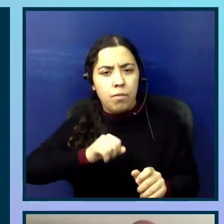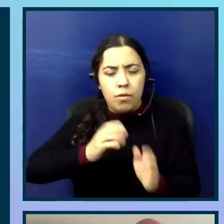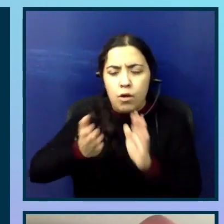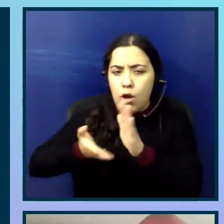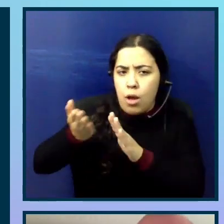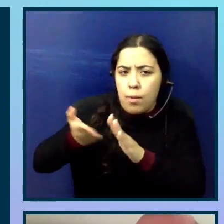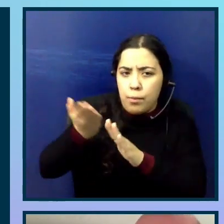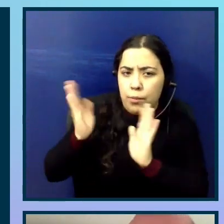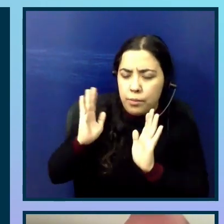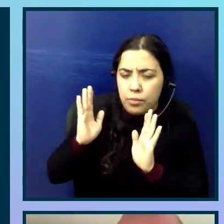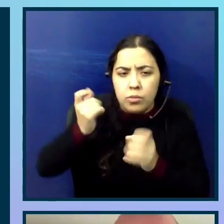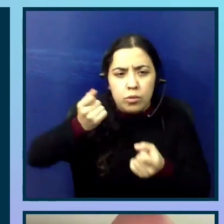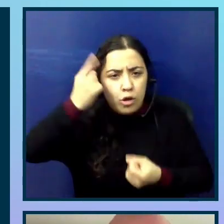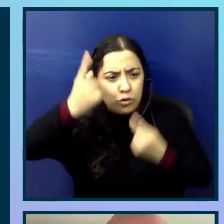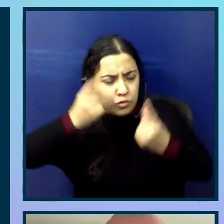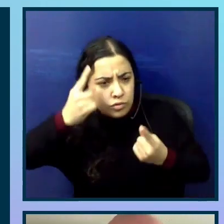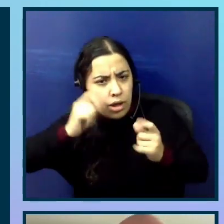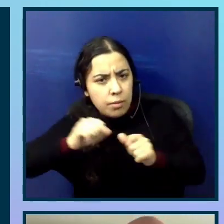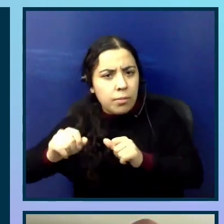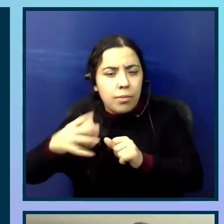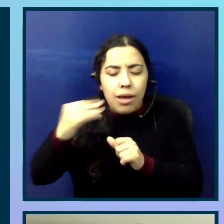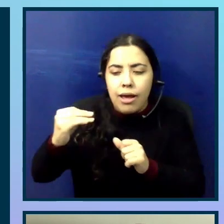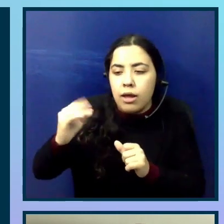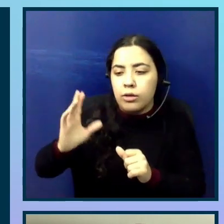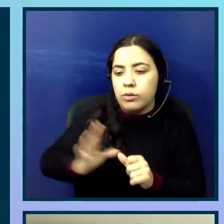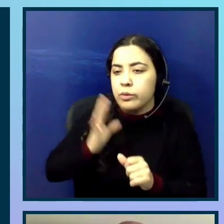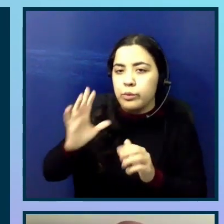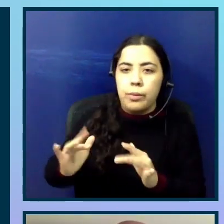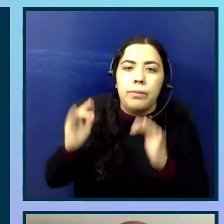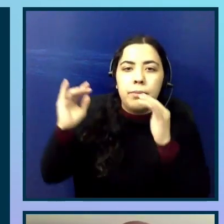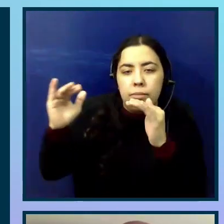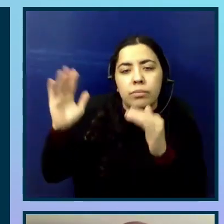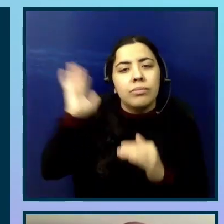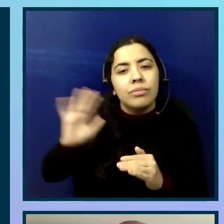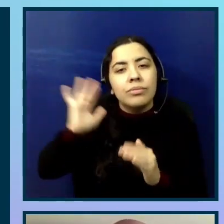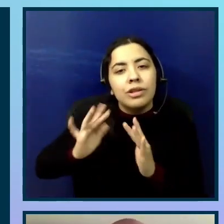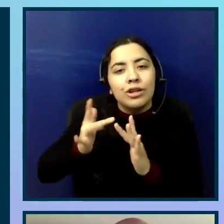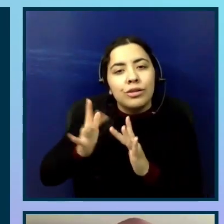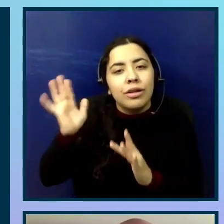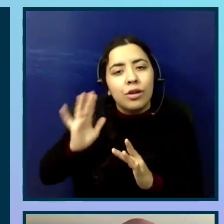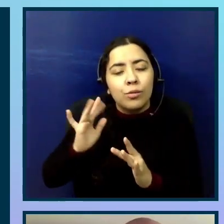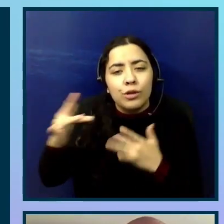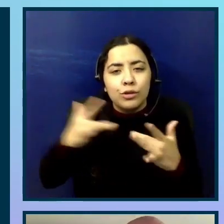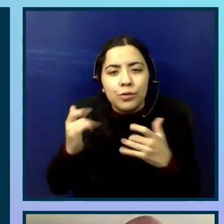I think they were written in a time when most of the internet was, well, the internet that we were concerned with with government websites,